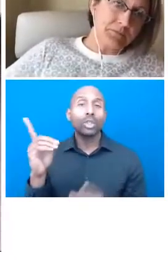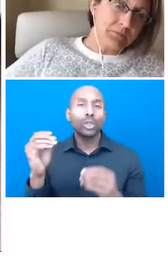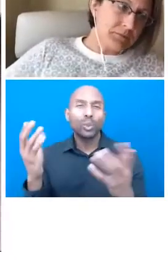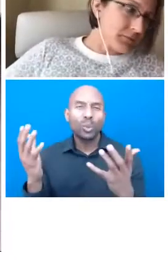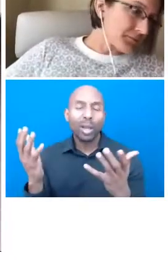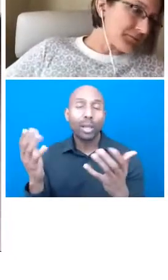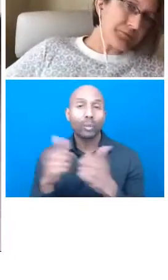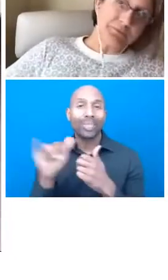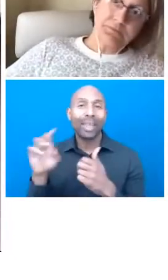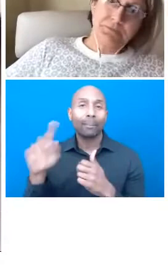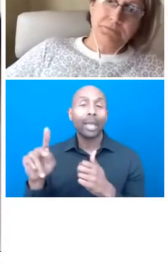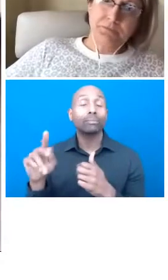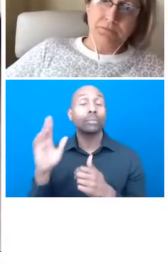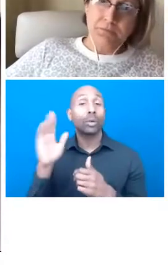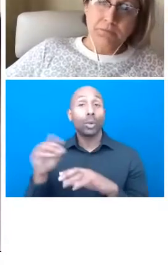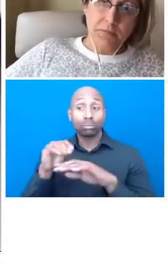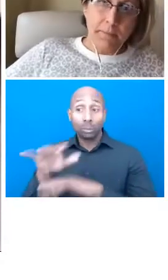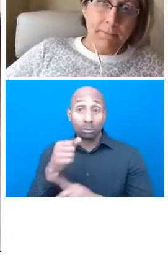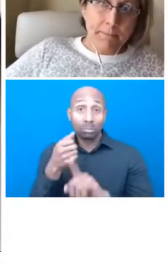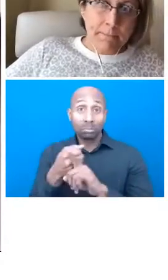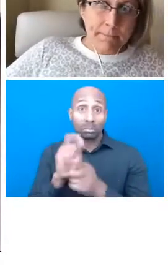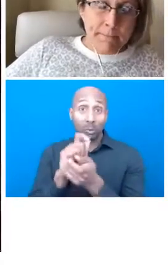Jeffrey: Wow.